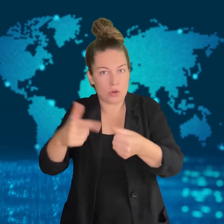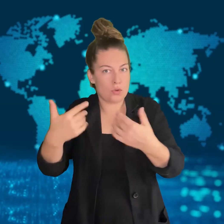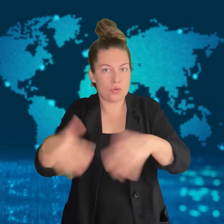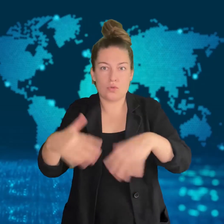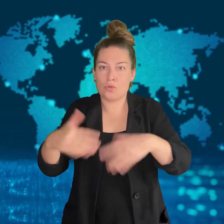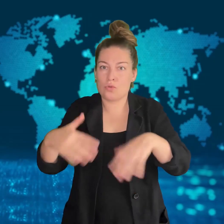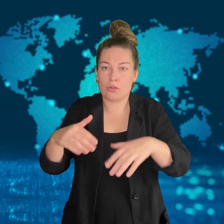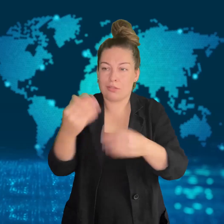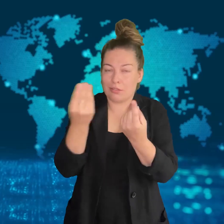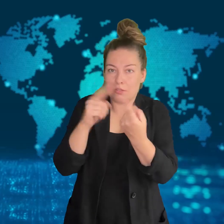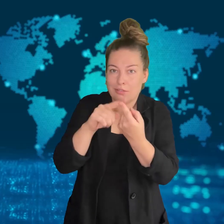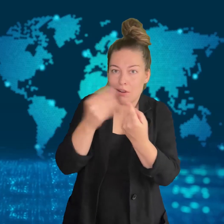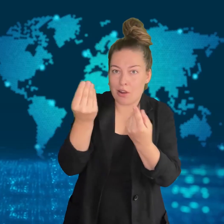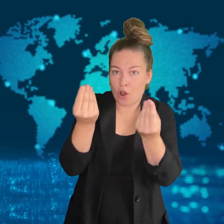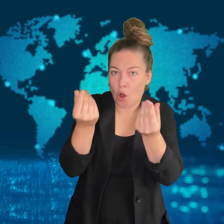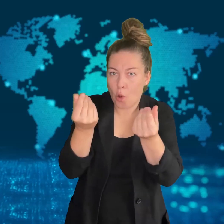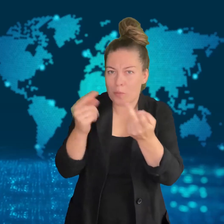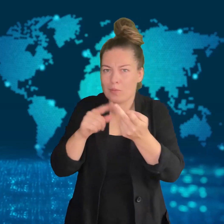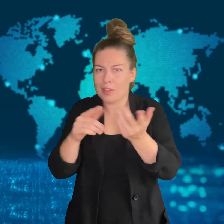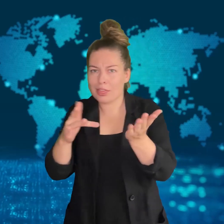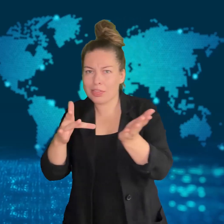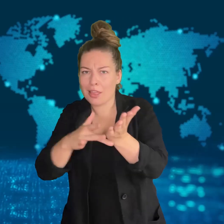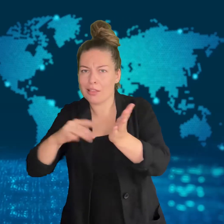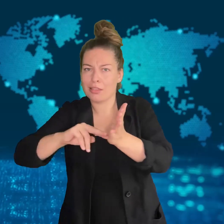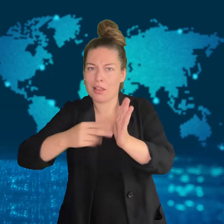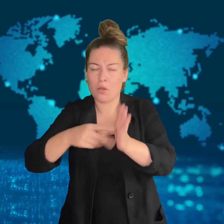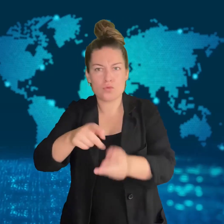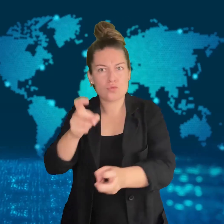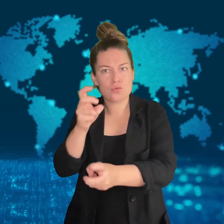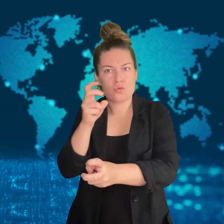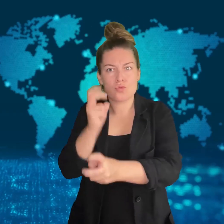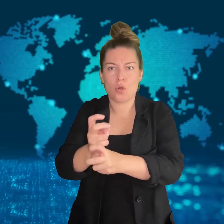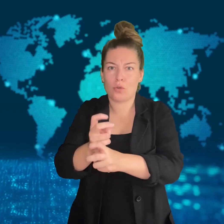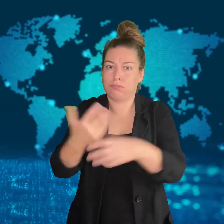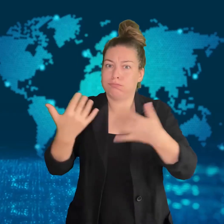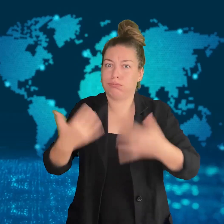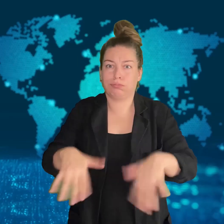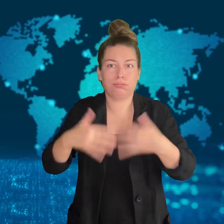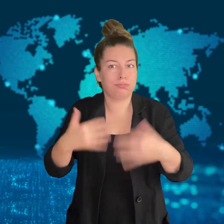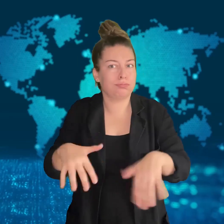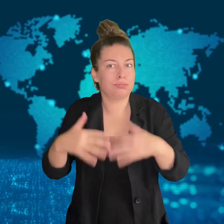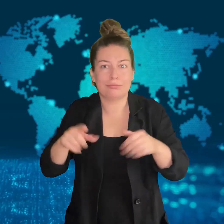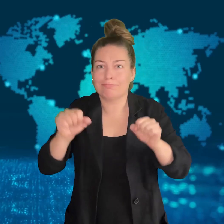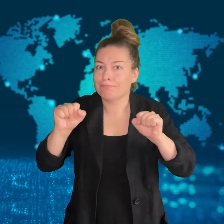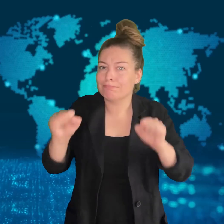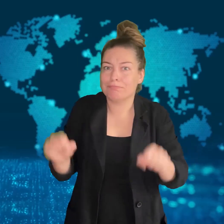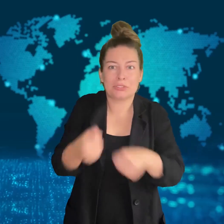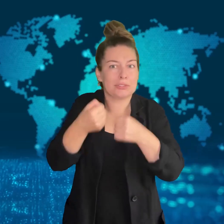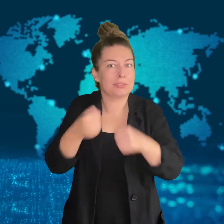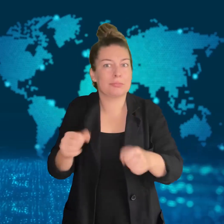the plastics being produced.